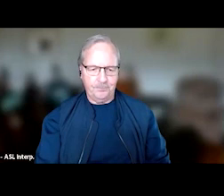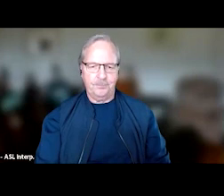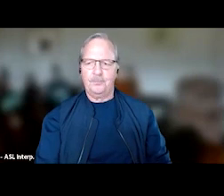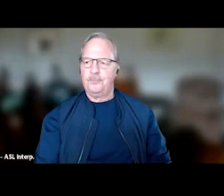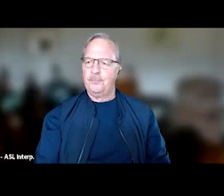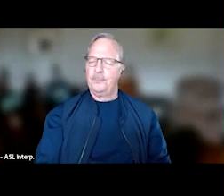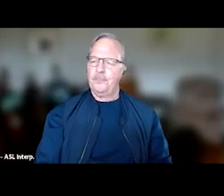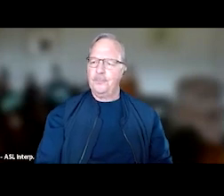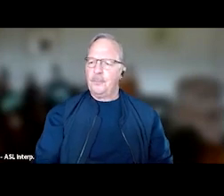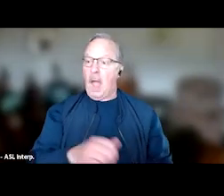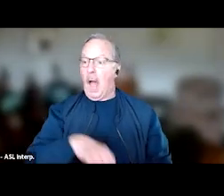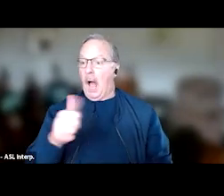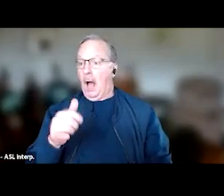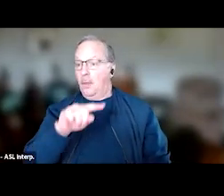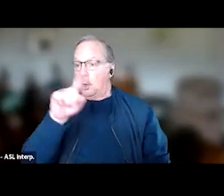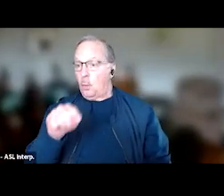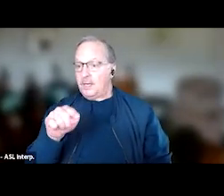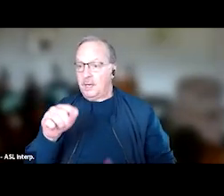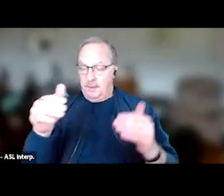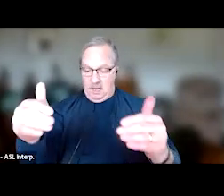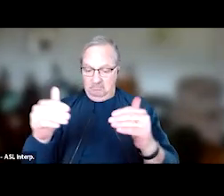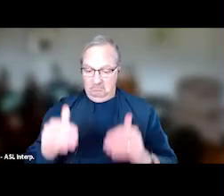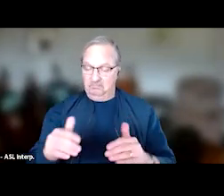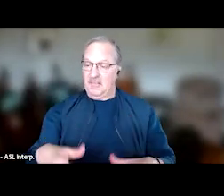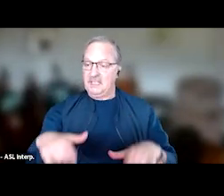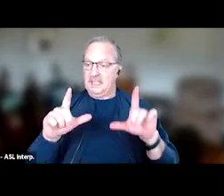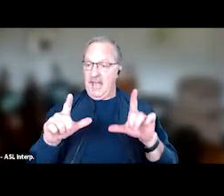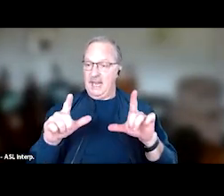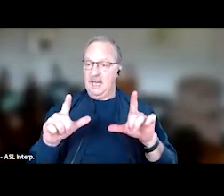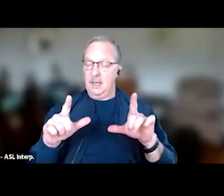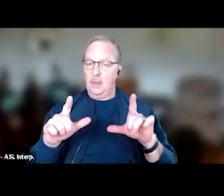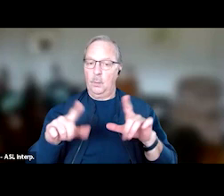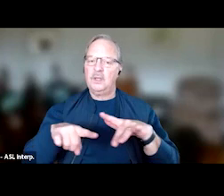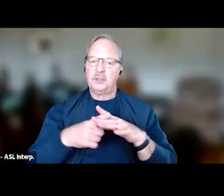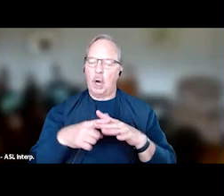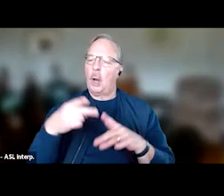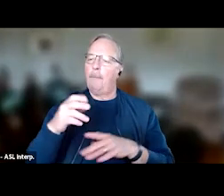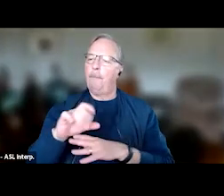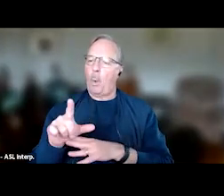The other question, and I'll move to the next slide, is actually we'll launch a poll is which of these...